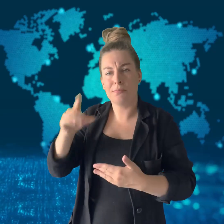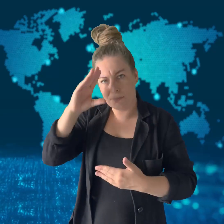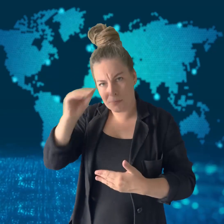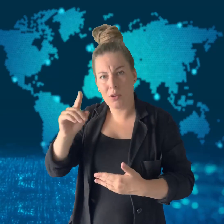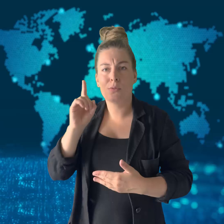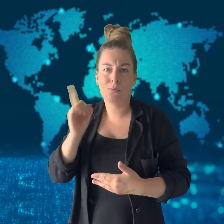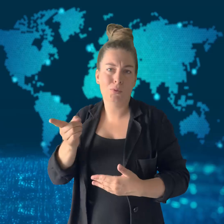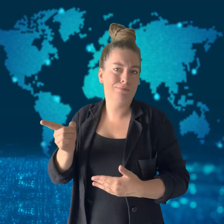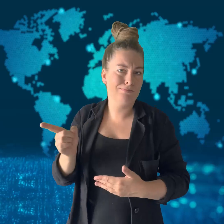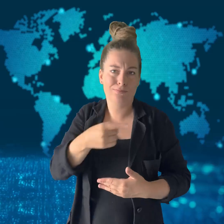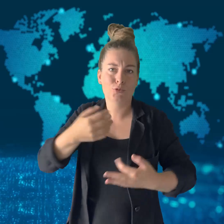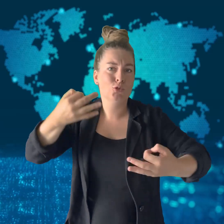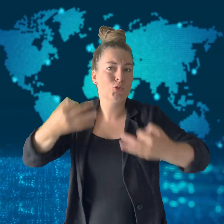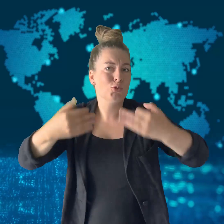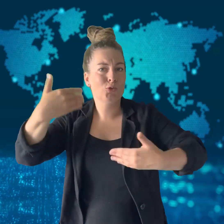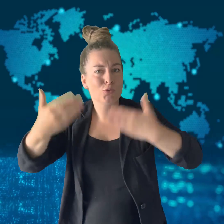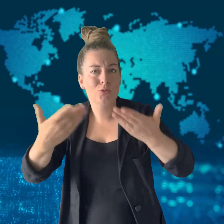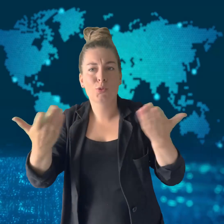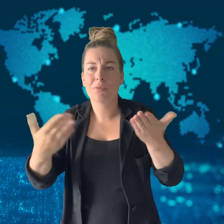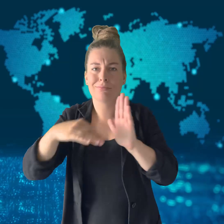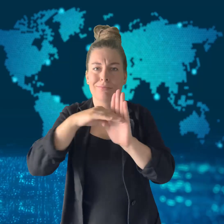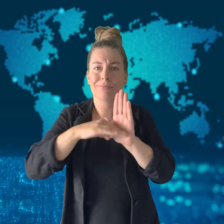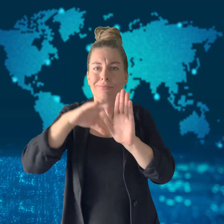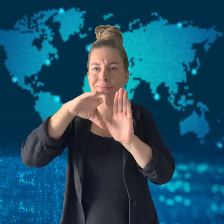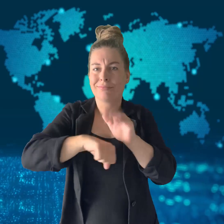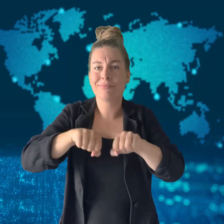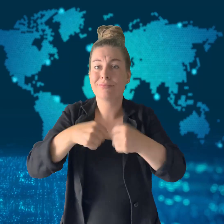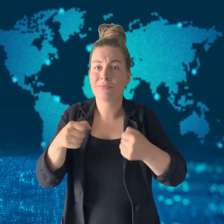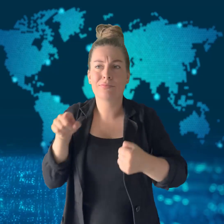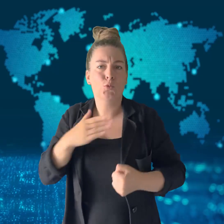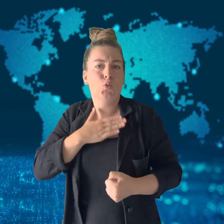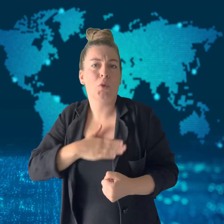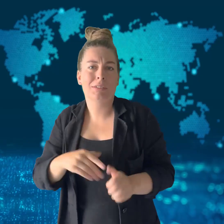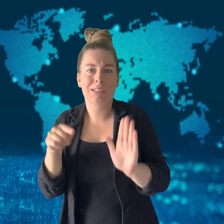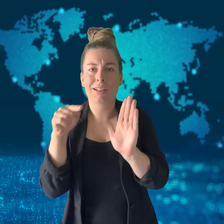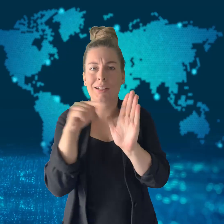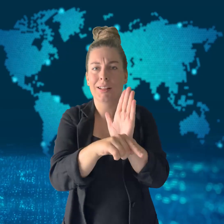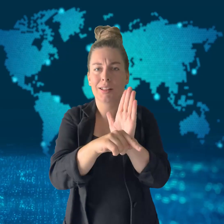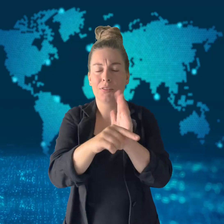and the man may be charged with attempted murder.